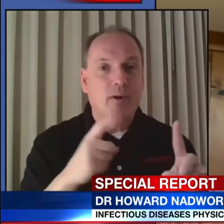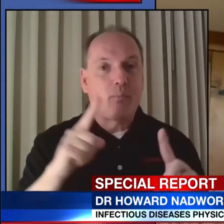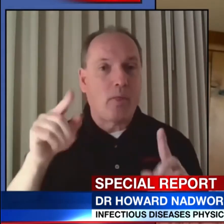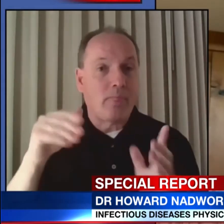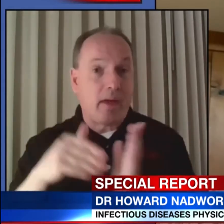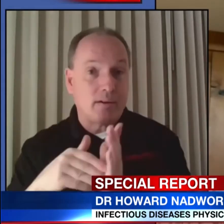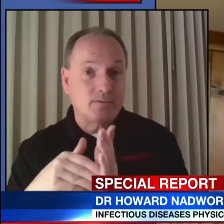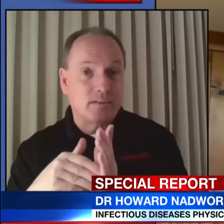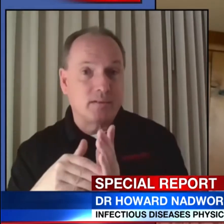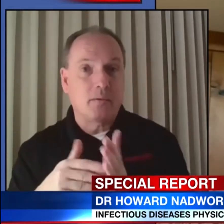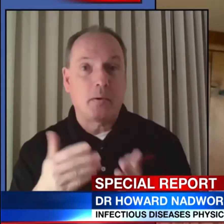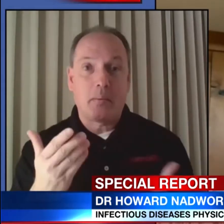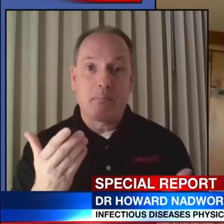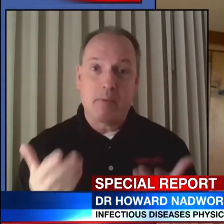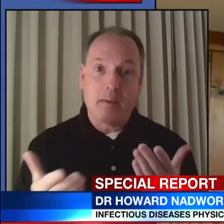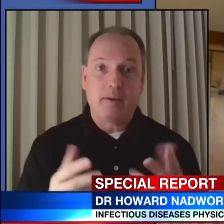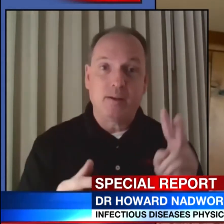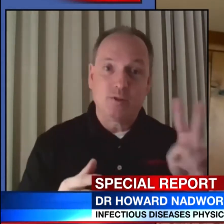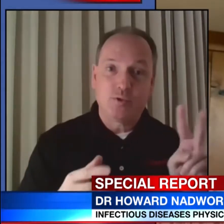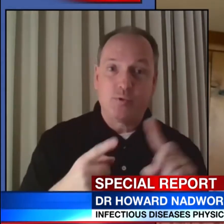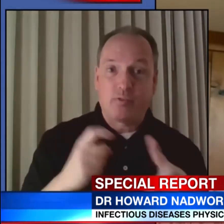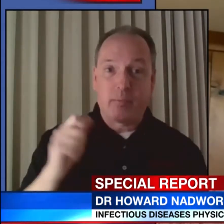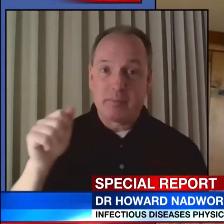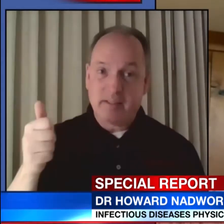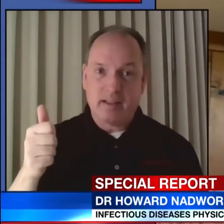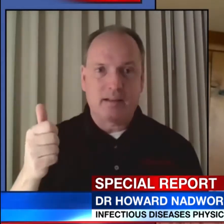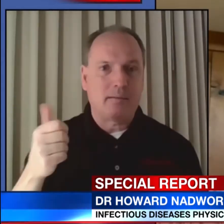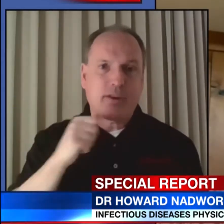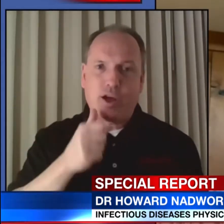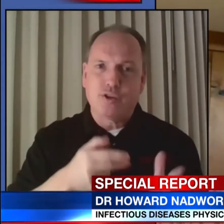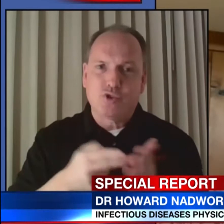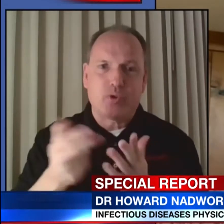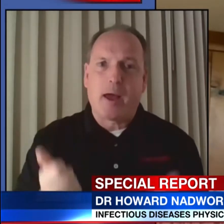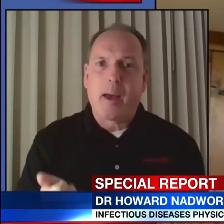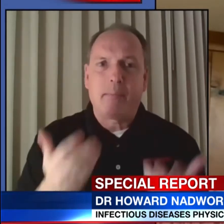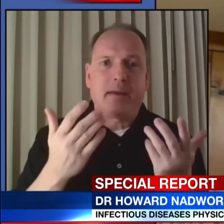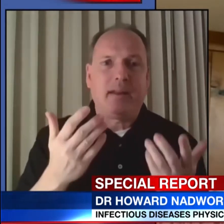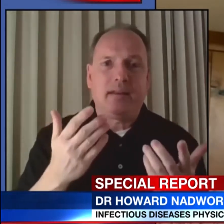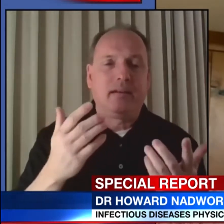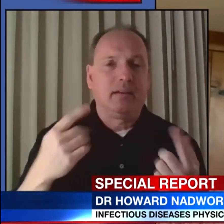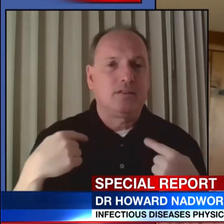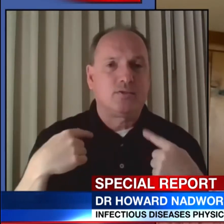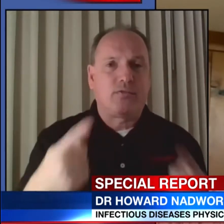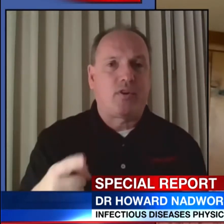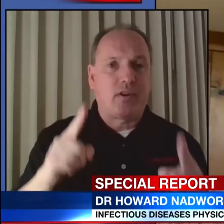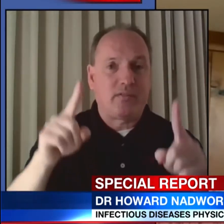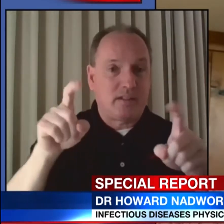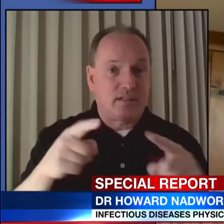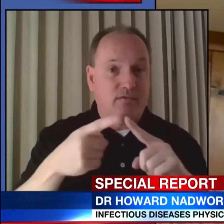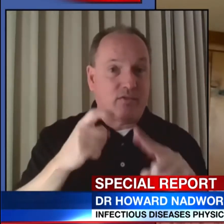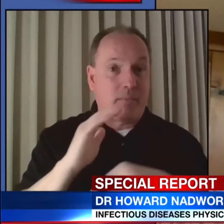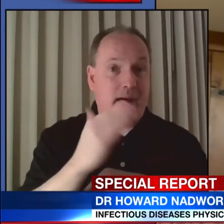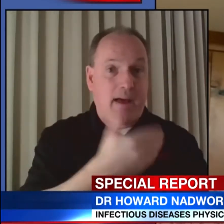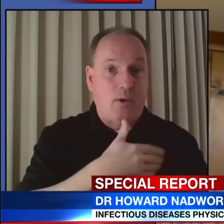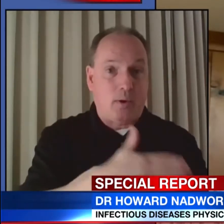RANDOMLY AND IN SOME SMALLS. THE FACT THAT WE FOUND TWO CASES, THAT DOESN'T MEAN WE HAVE FOUND TWO OUT OF A THOUSAND.